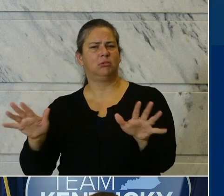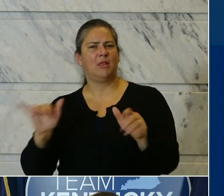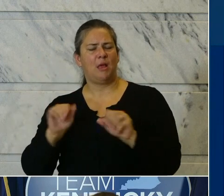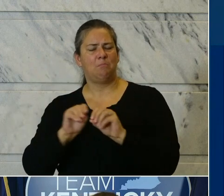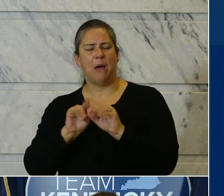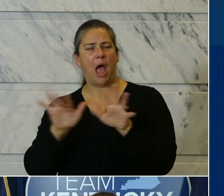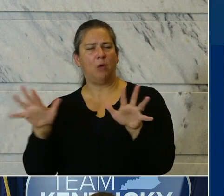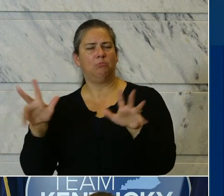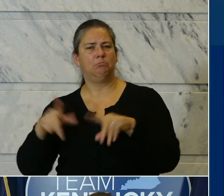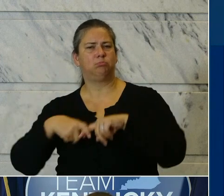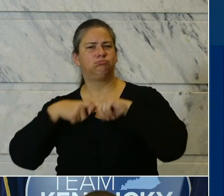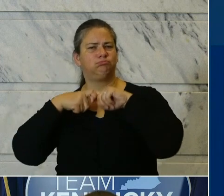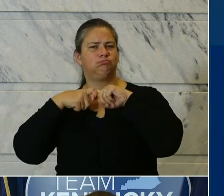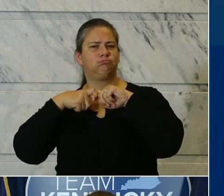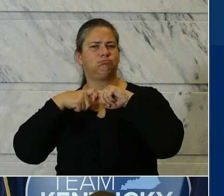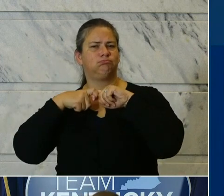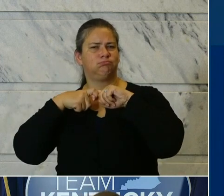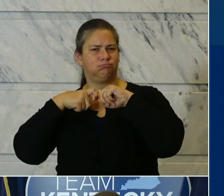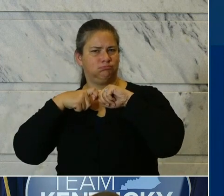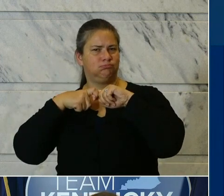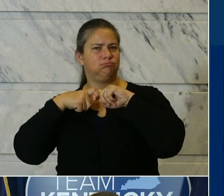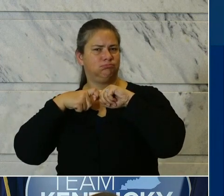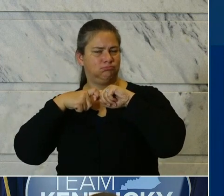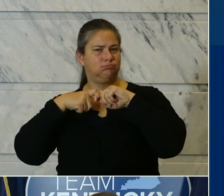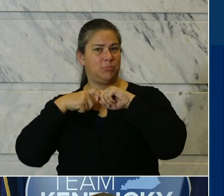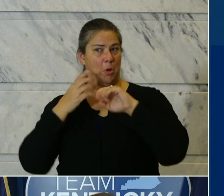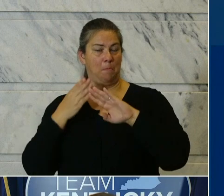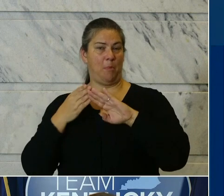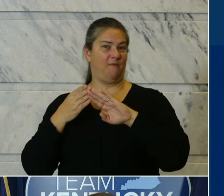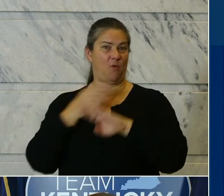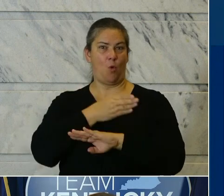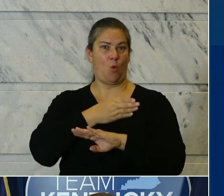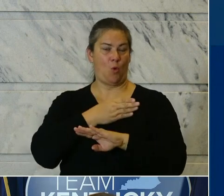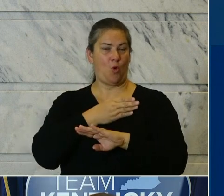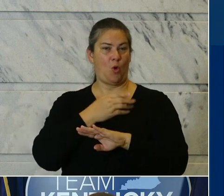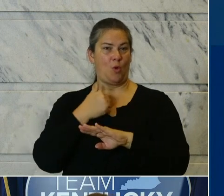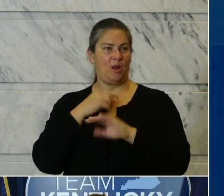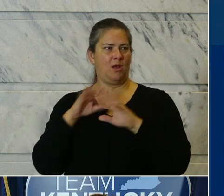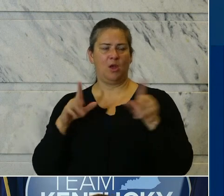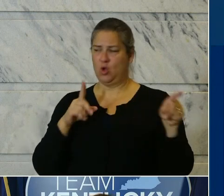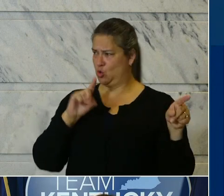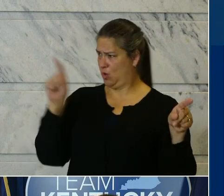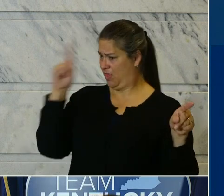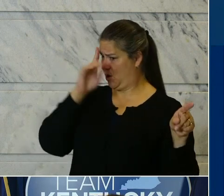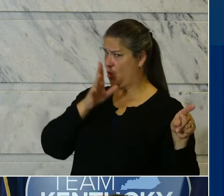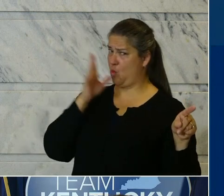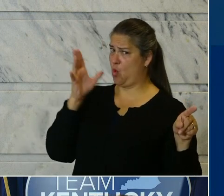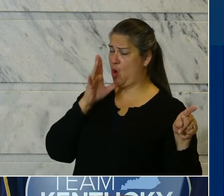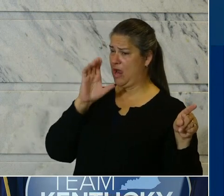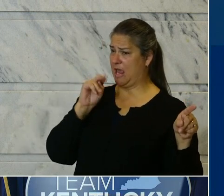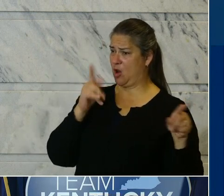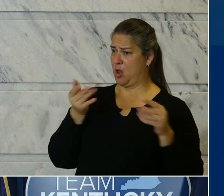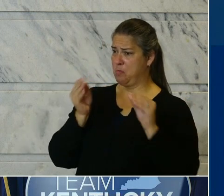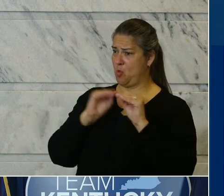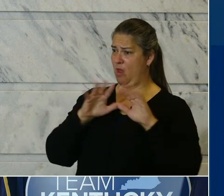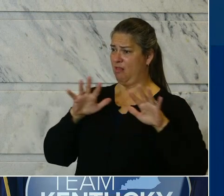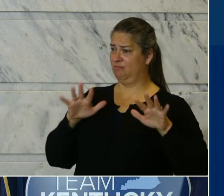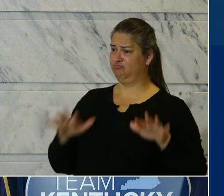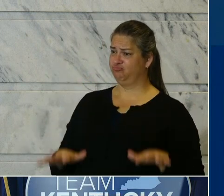WITH A SIGNIFICANT COMMUNITY SPREAD SCHOOL DID THE RIGHT THING AND POLISHED- EARLIER